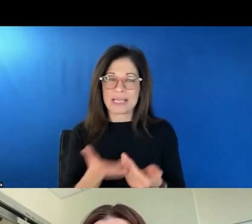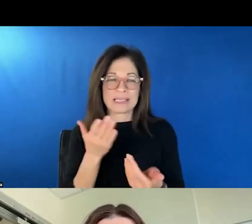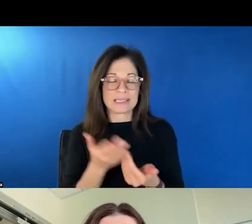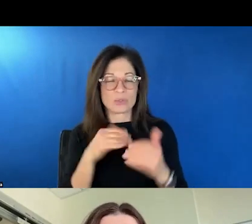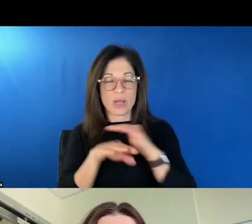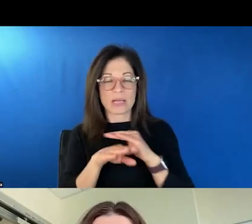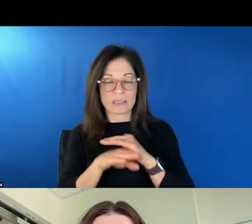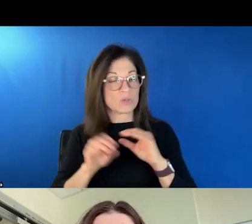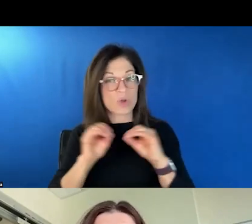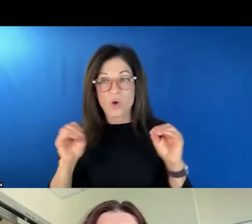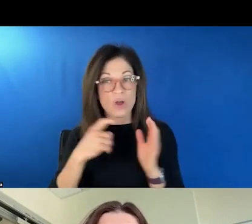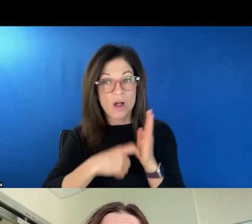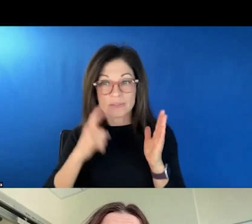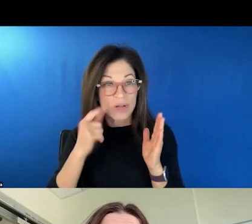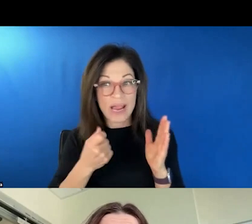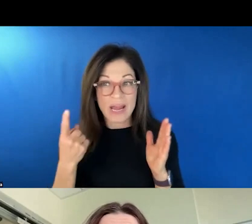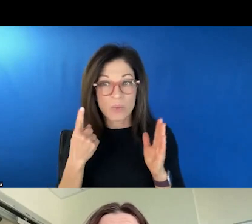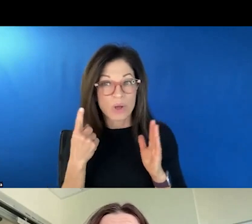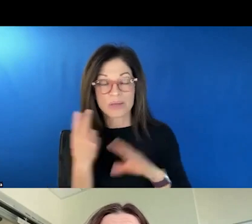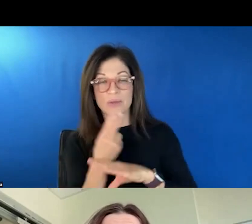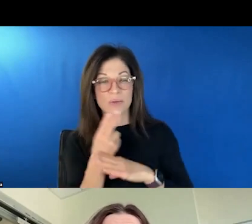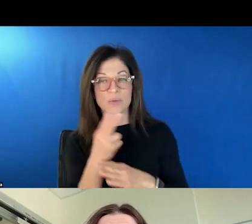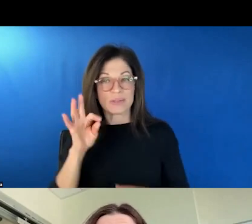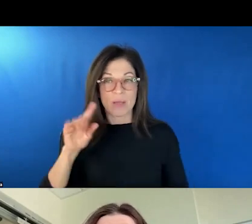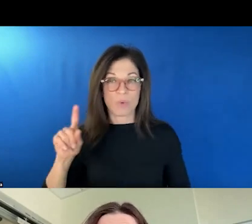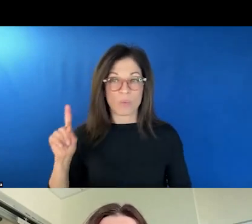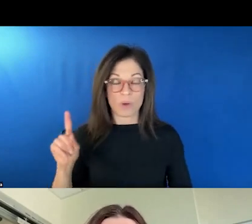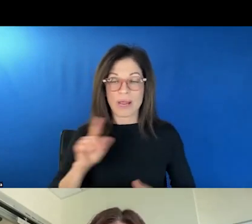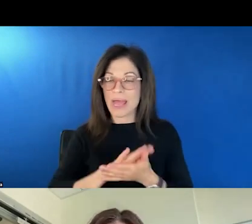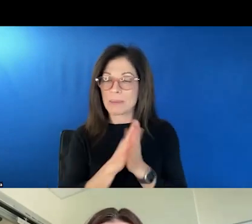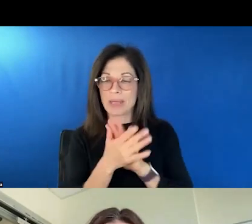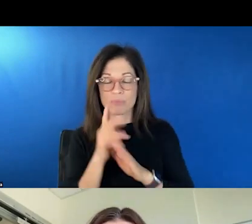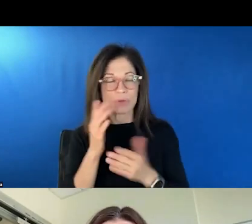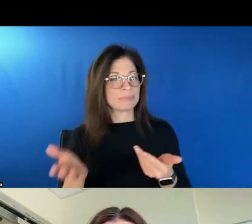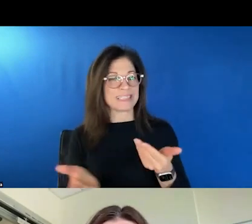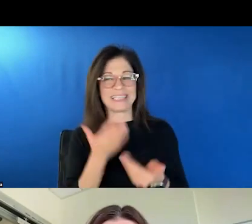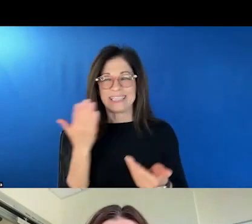COST FOR ANYBODY TO USE AND IT IS A INFRASTRUCTURE TO PIGGY BACK